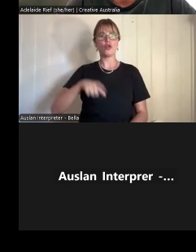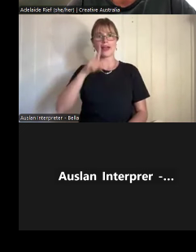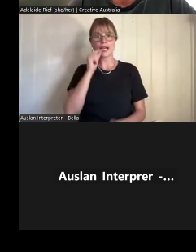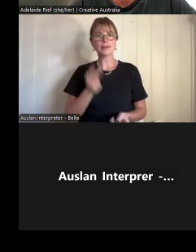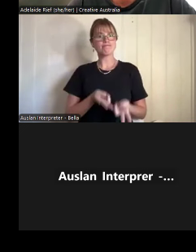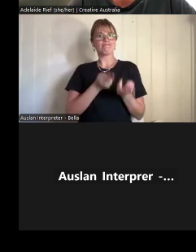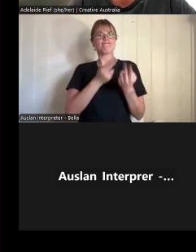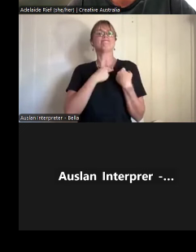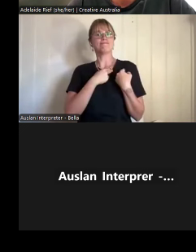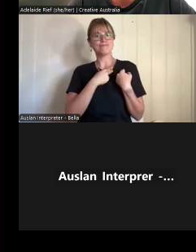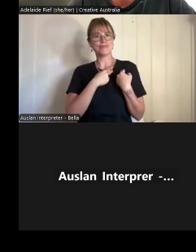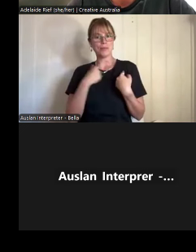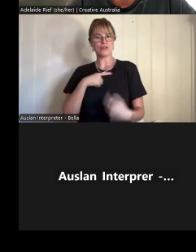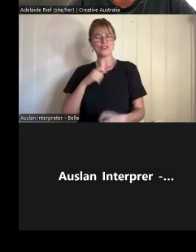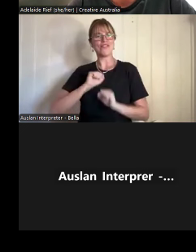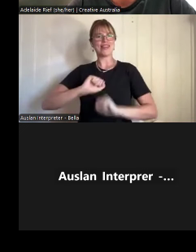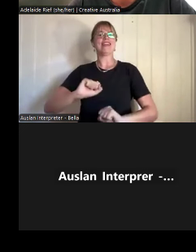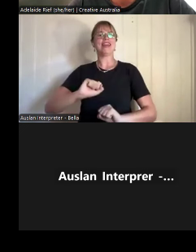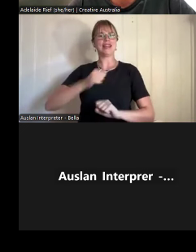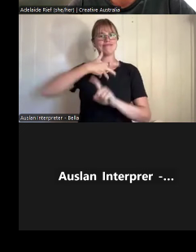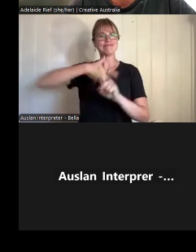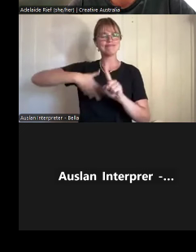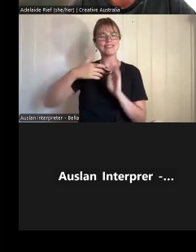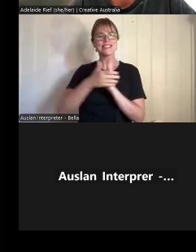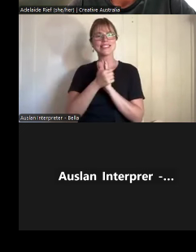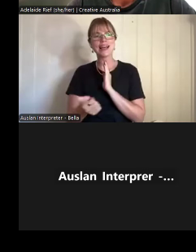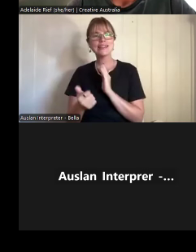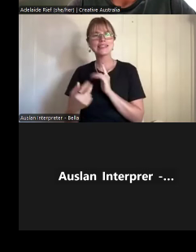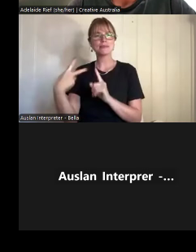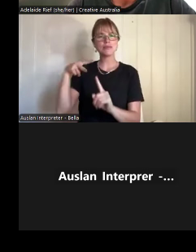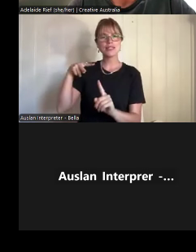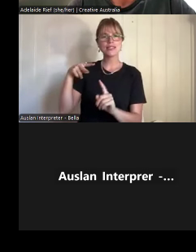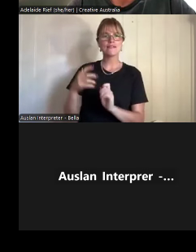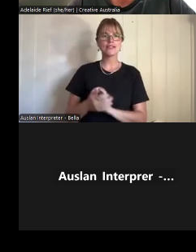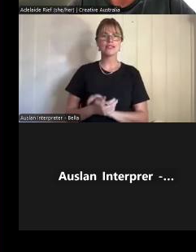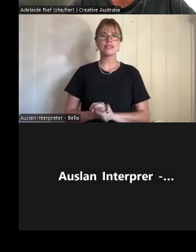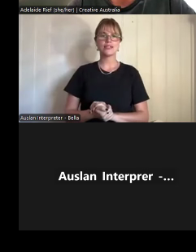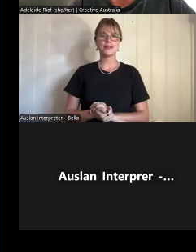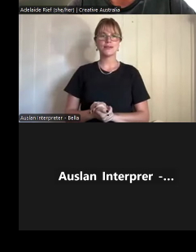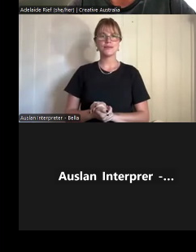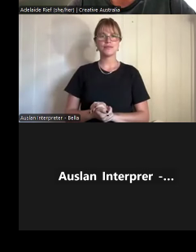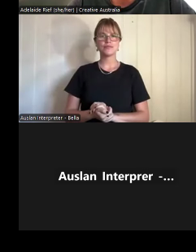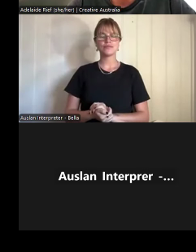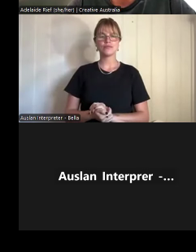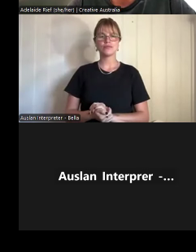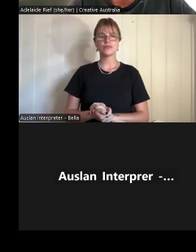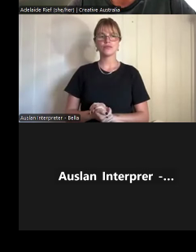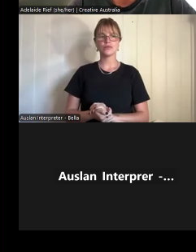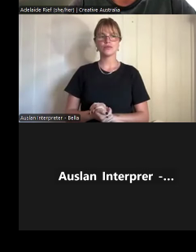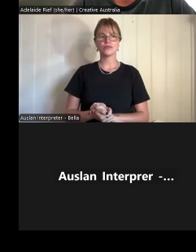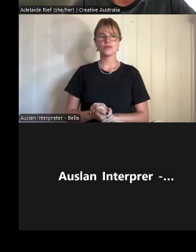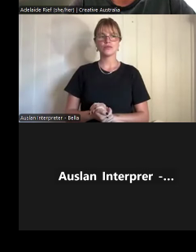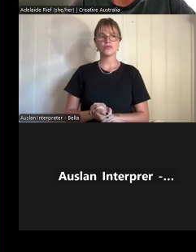of the skills and the experience and perspectives that they offer. Research Creative Australia has